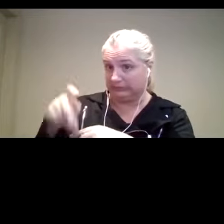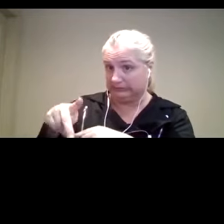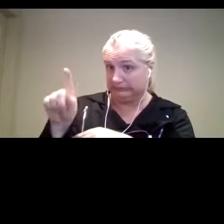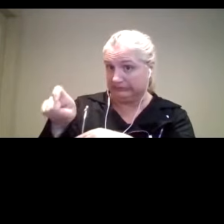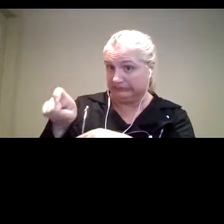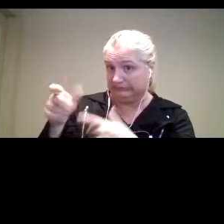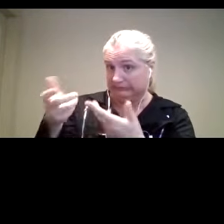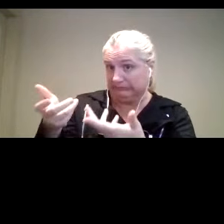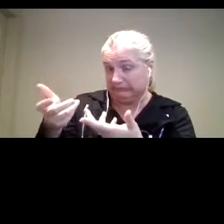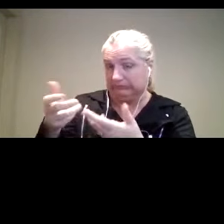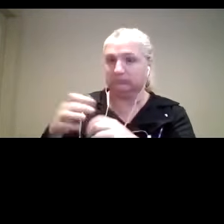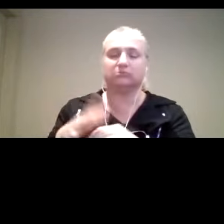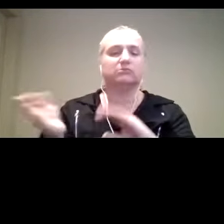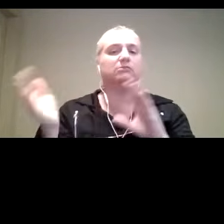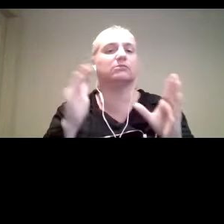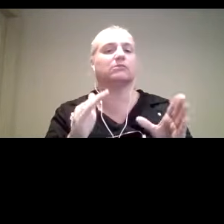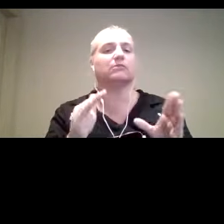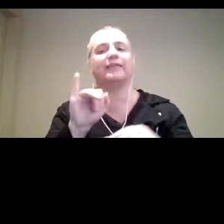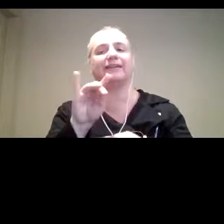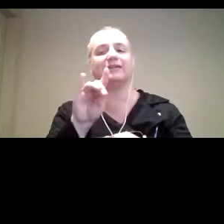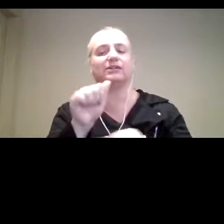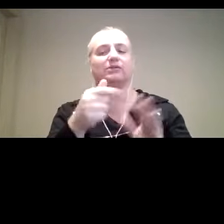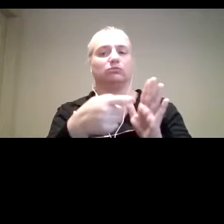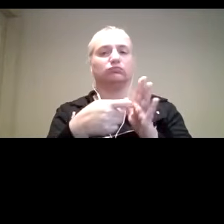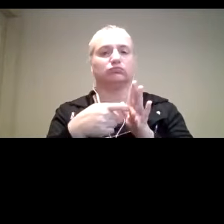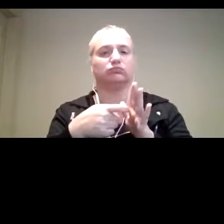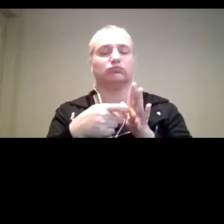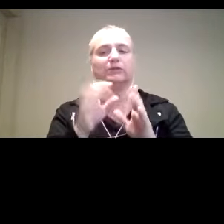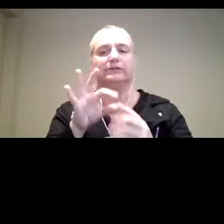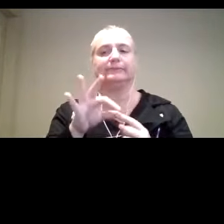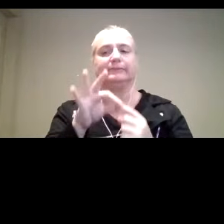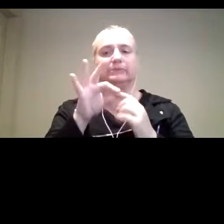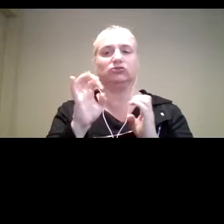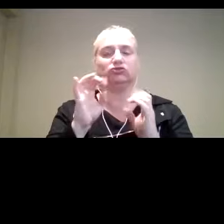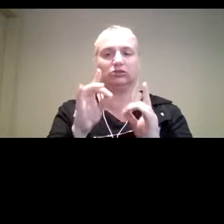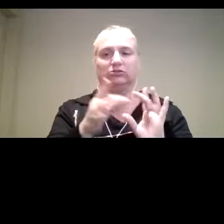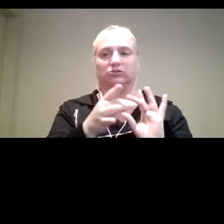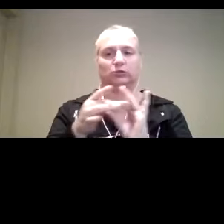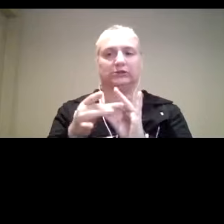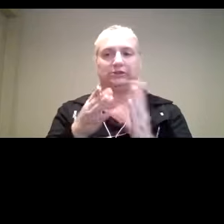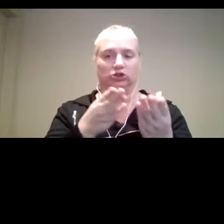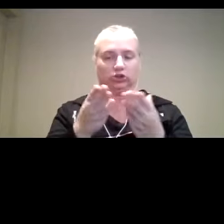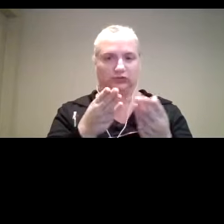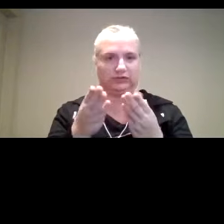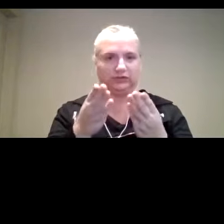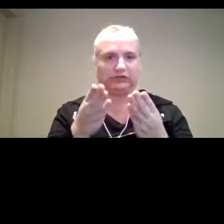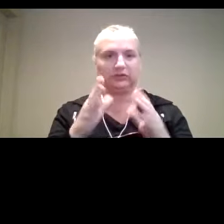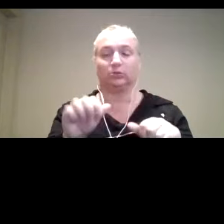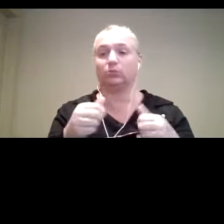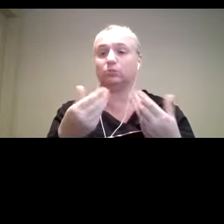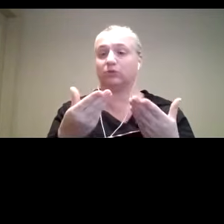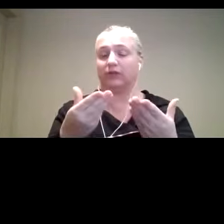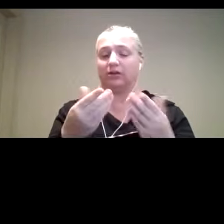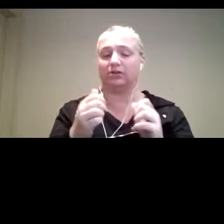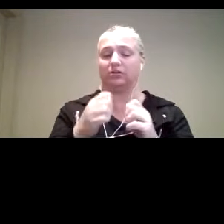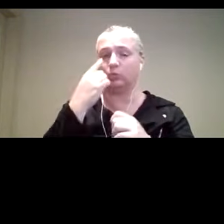So, then IDEA goes along to require that special education and related services are provided to a child with a disability,